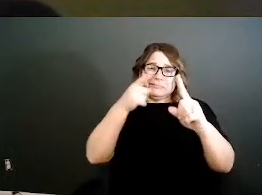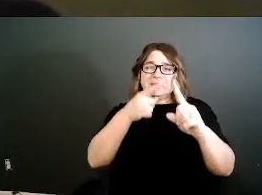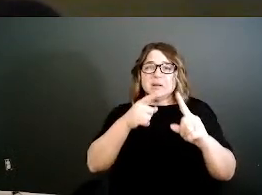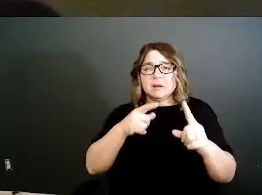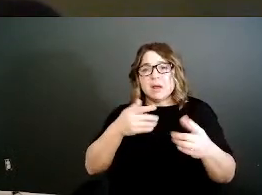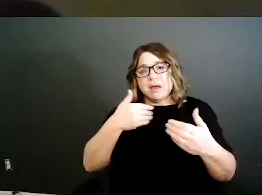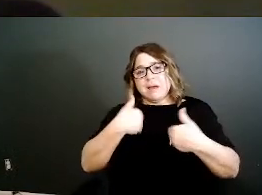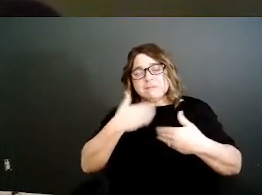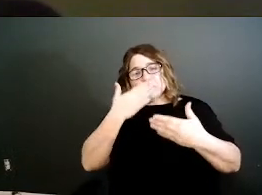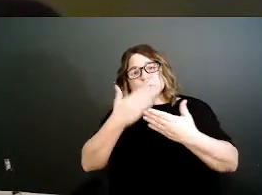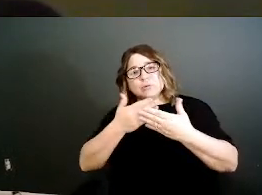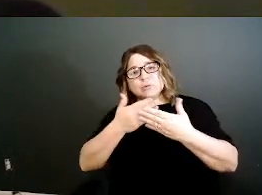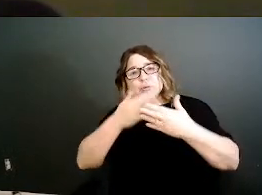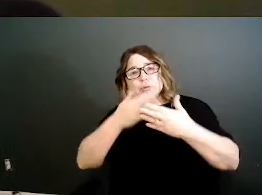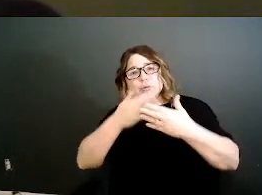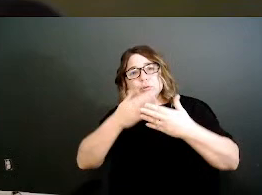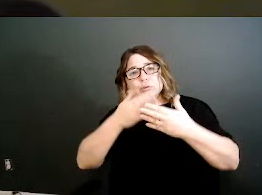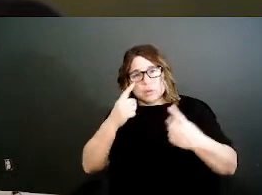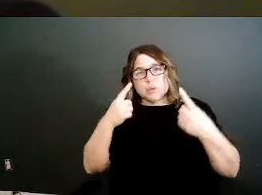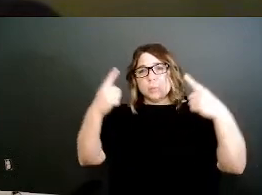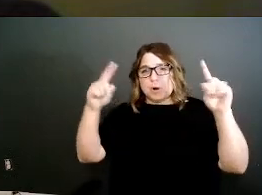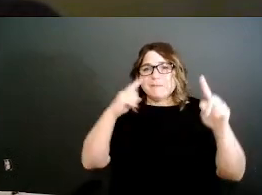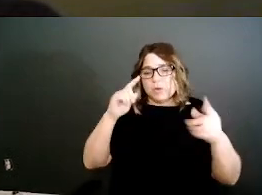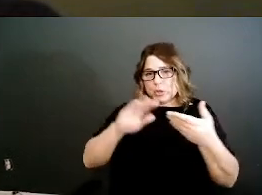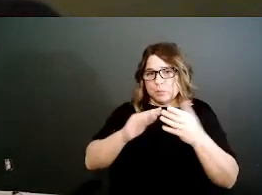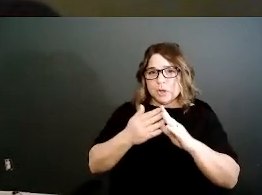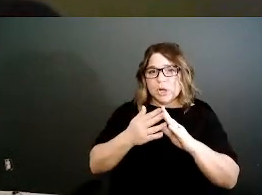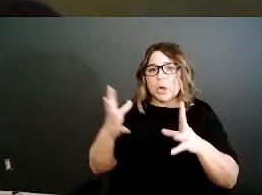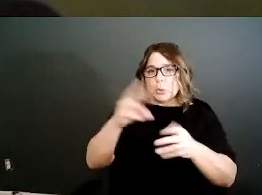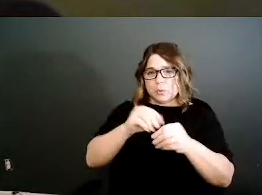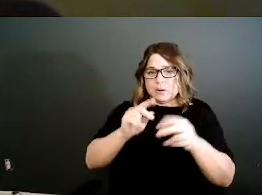WHO ARE TASKED WITH THIS. I THINK THIS IS AN EXAMPLE OF SOMETHING WHERE WE'VE